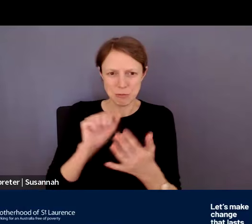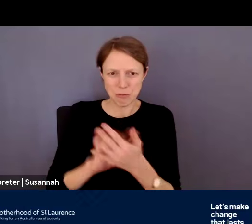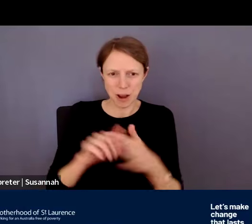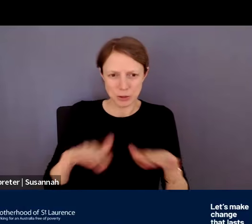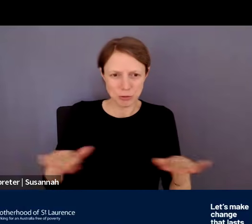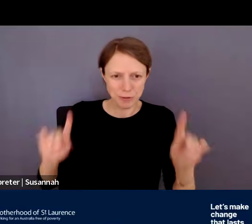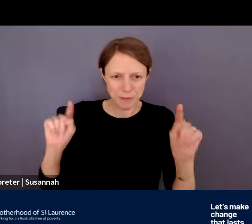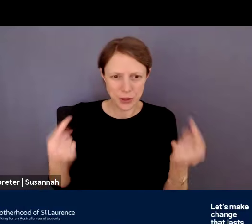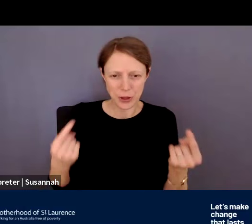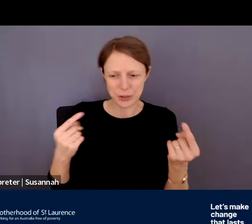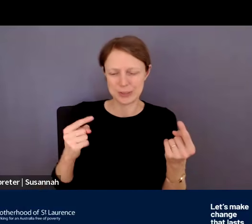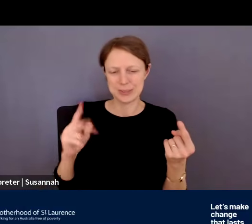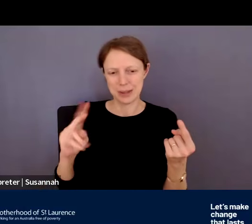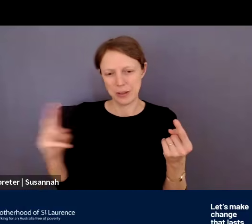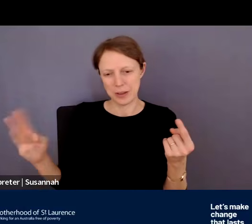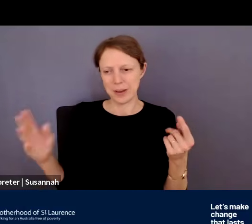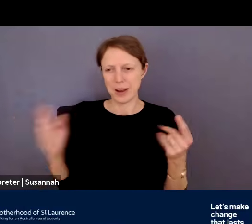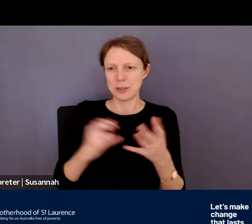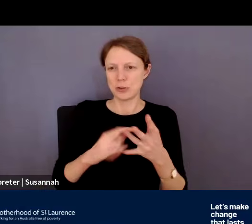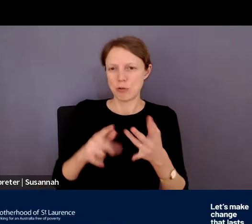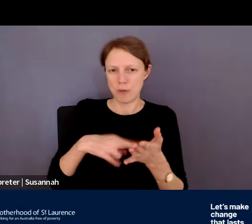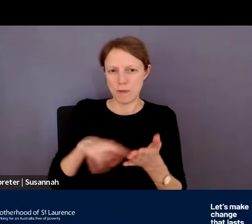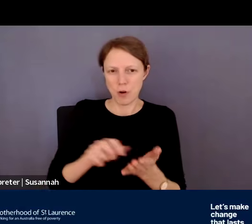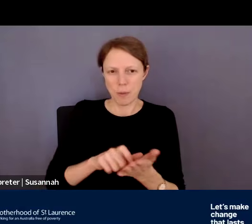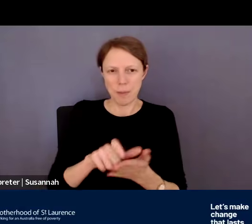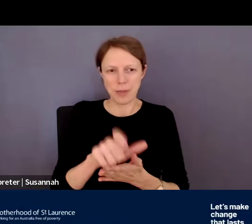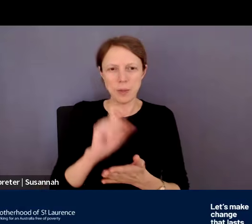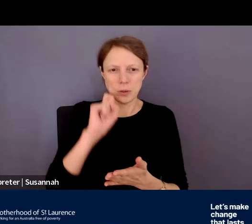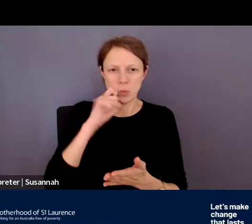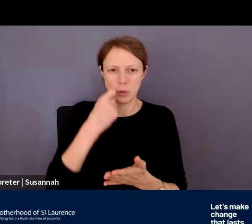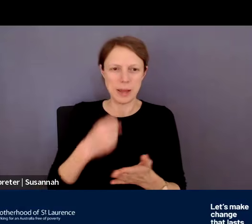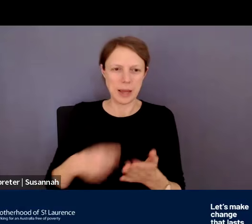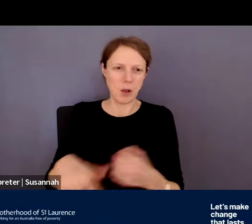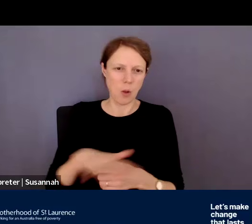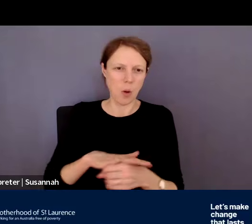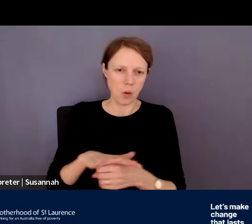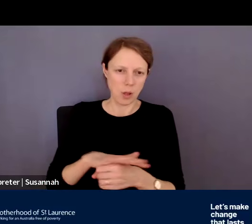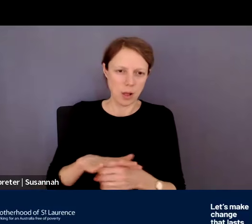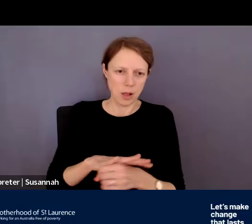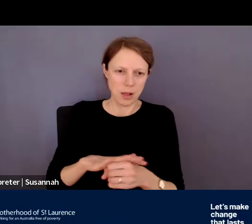the referral pathways are going to look local. I think - and it's - because the other part to